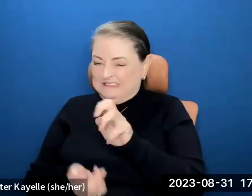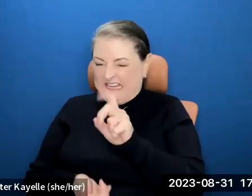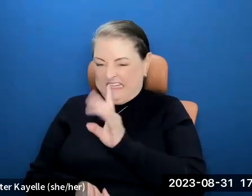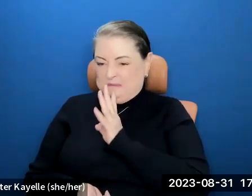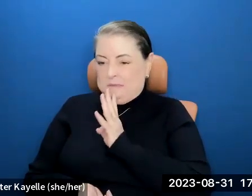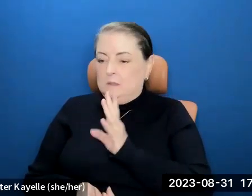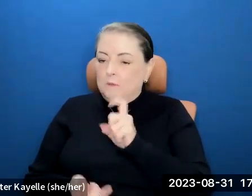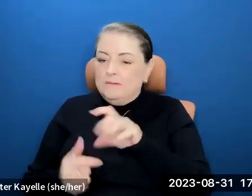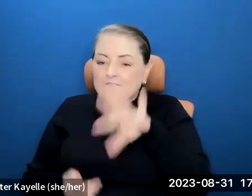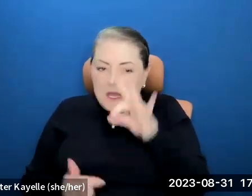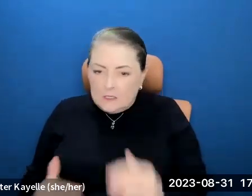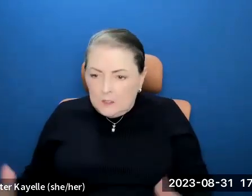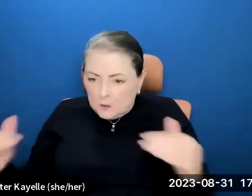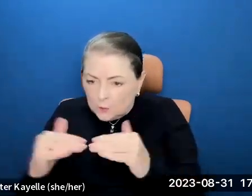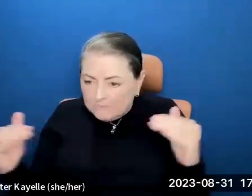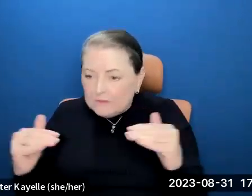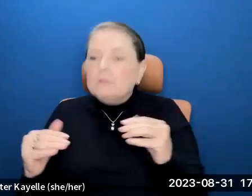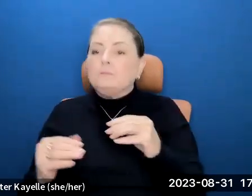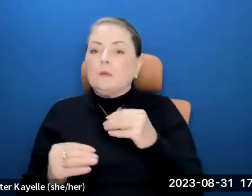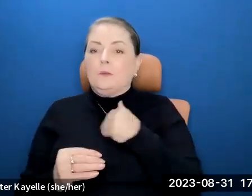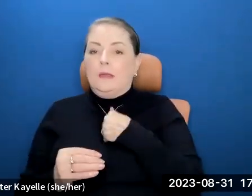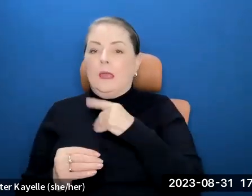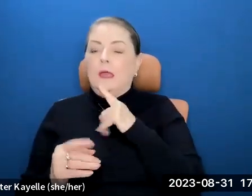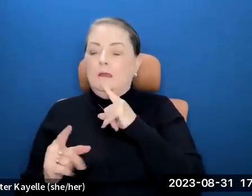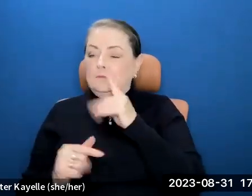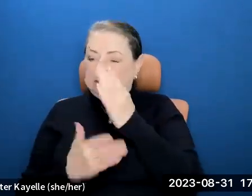the equivalency for it there are um you know degree equivalency groups that we'll look at